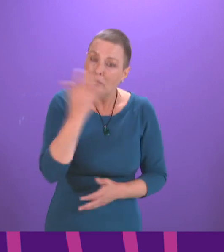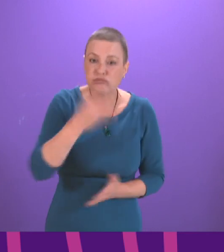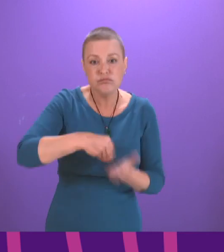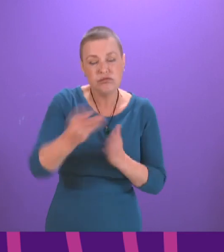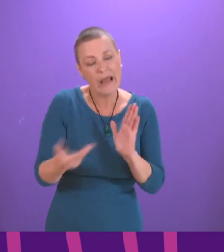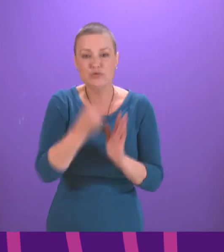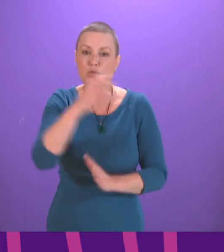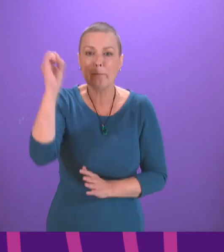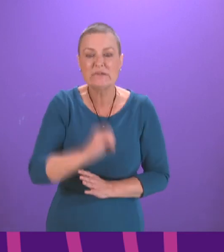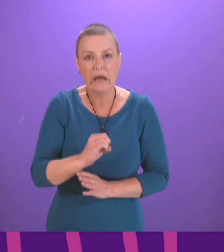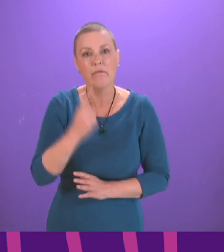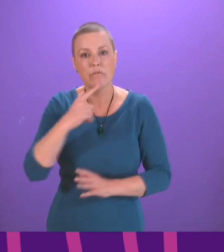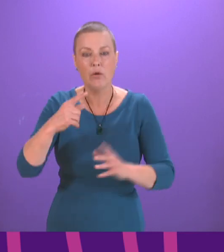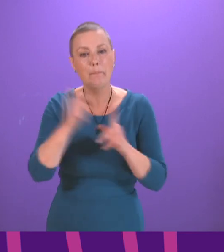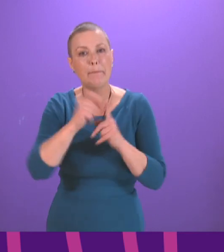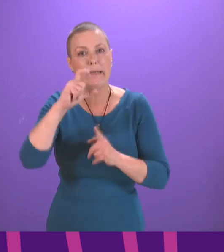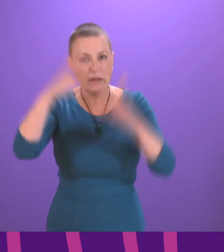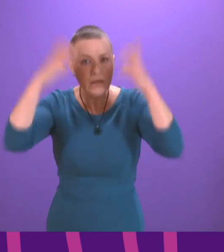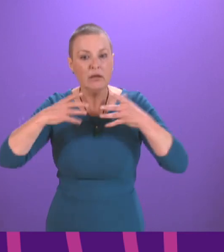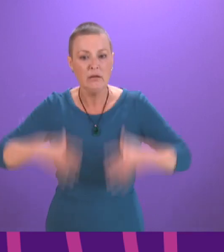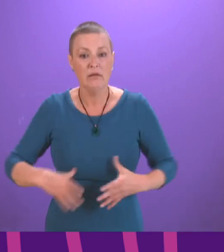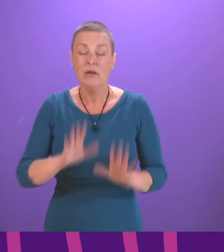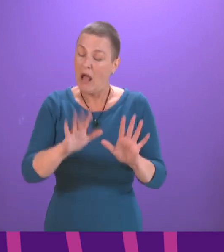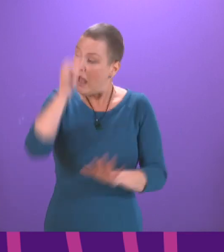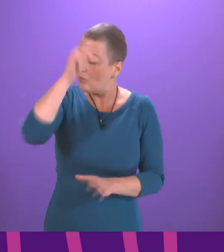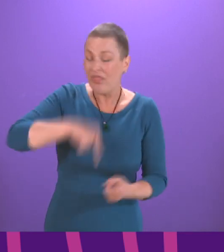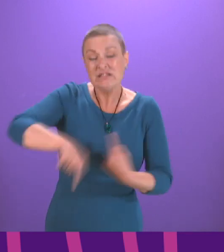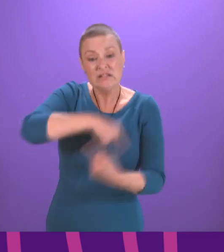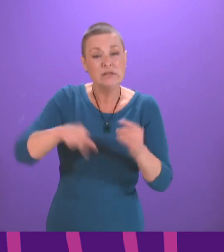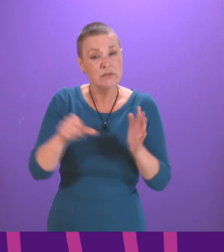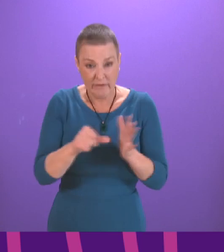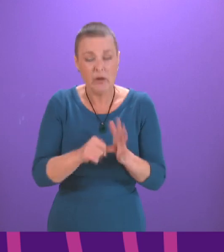Even in this difficult context, we all have a responsibility to urge people throughout